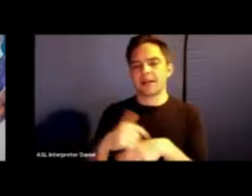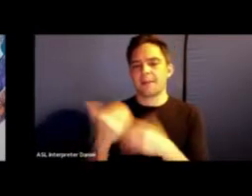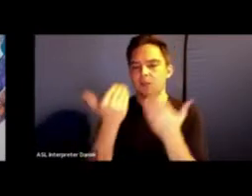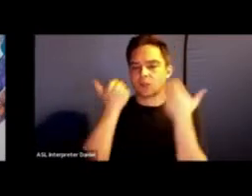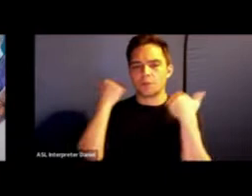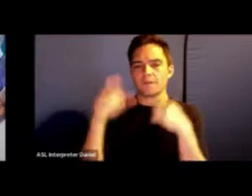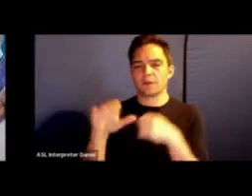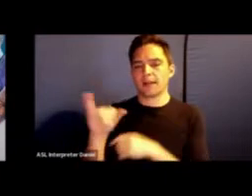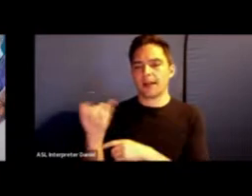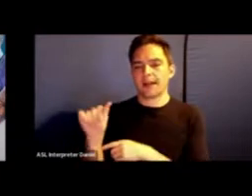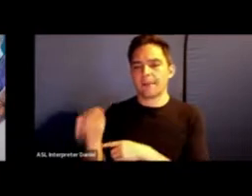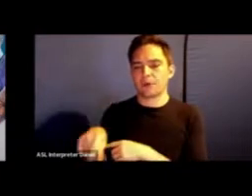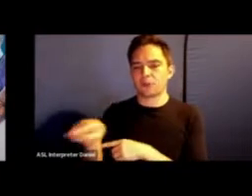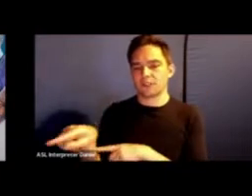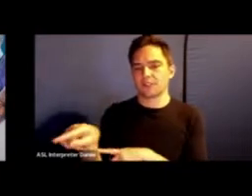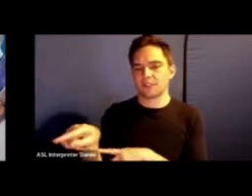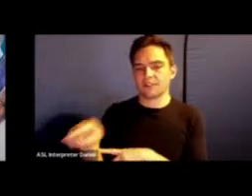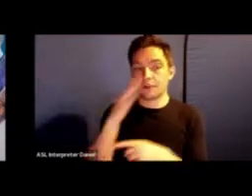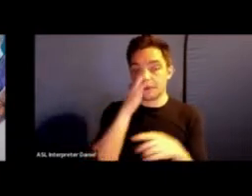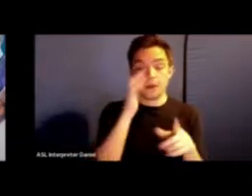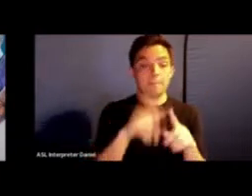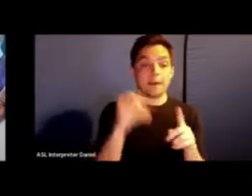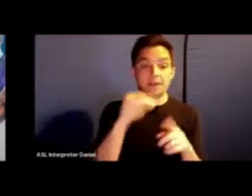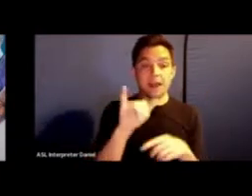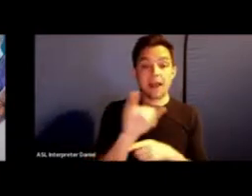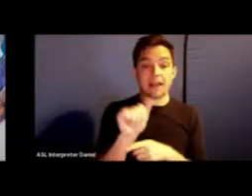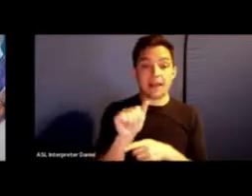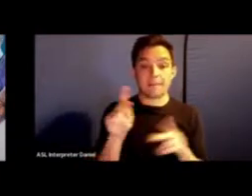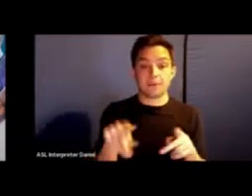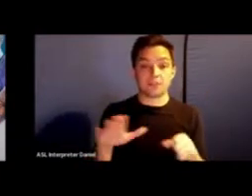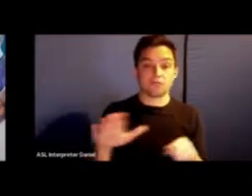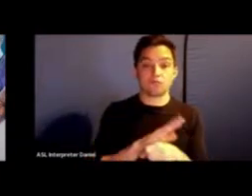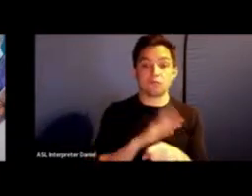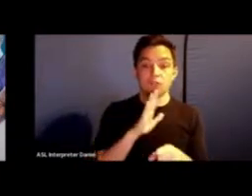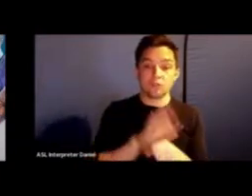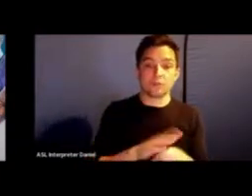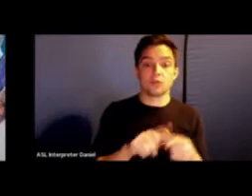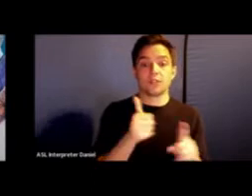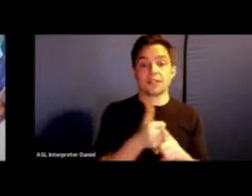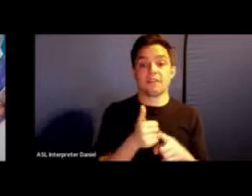I&A person. But if the if a person is solely devoted to self direction, it will decrease